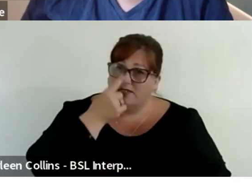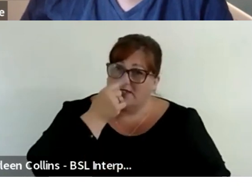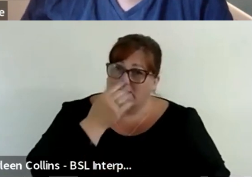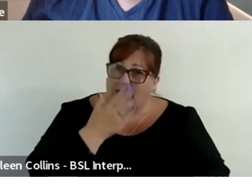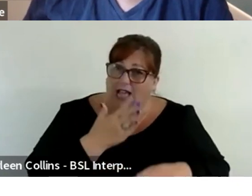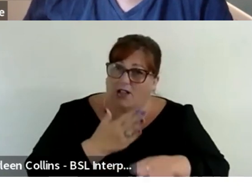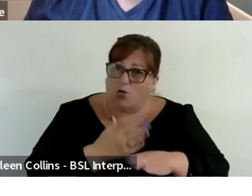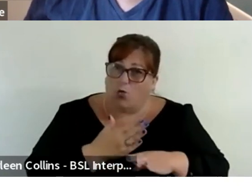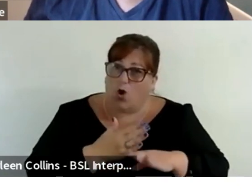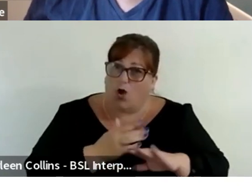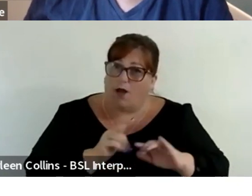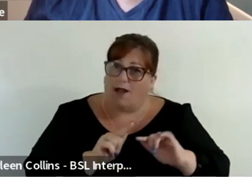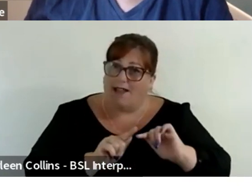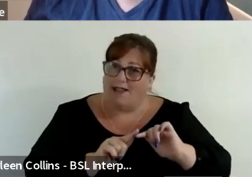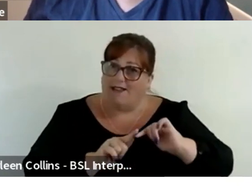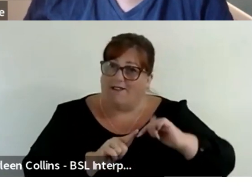bad period with your condition?